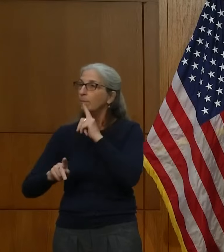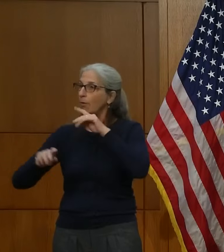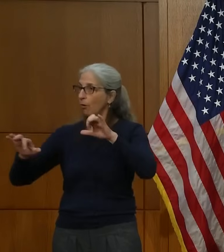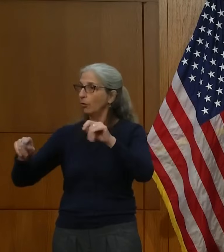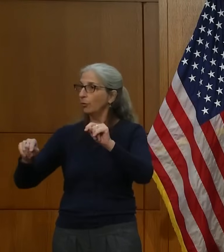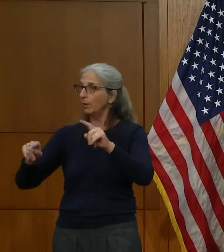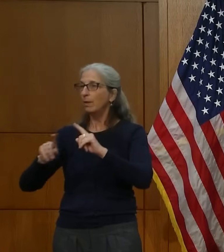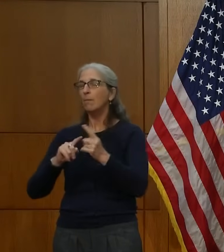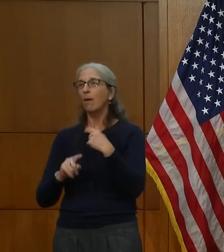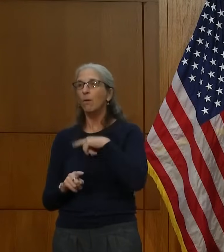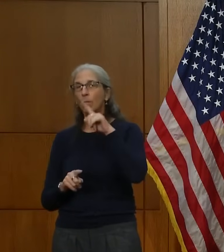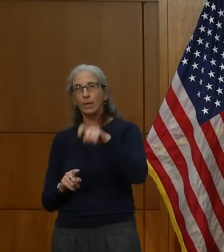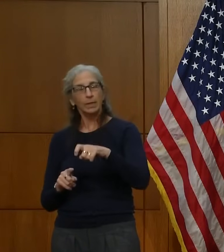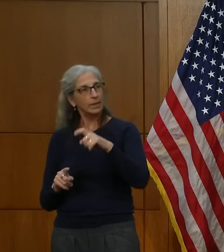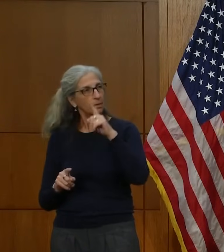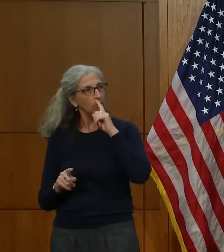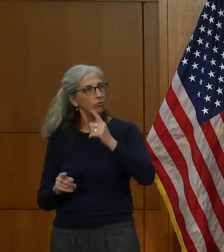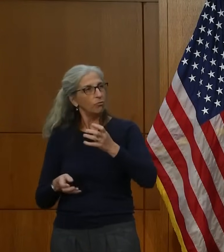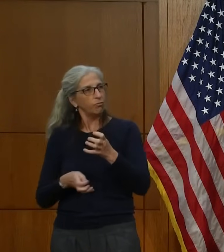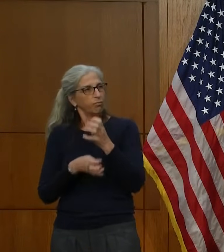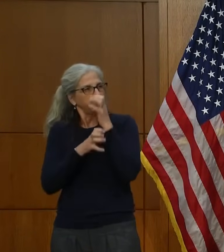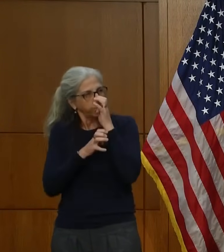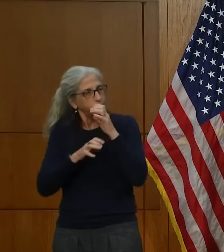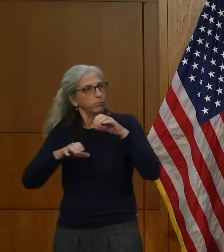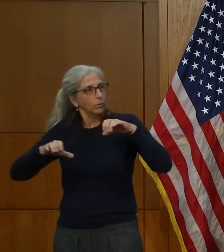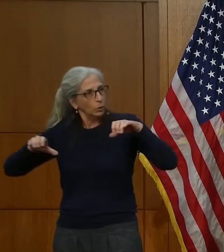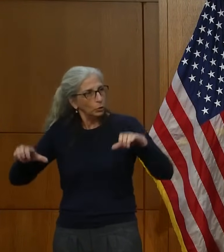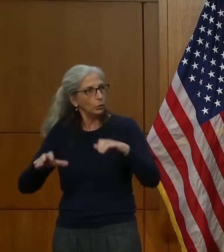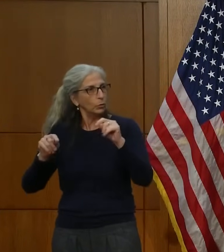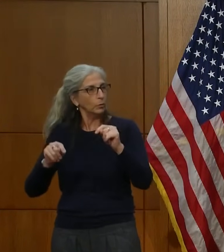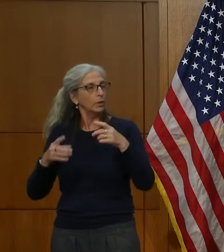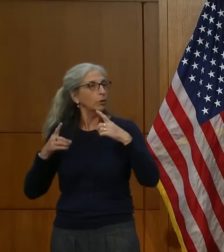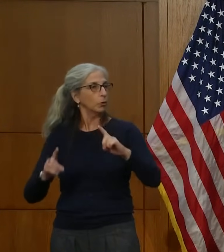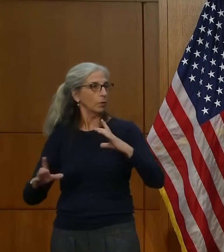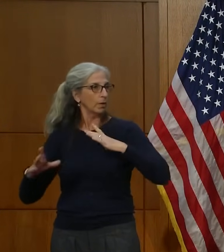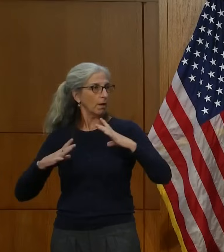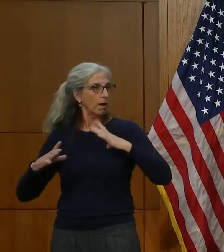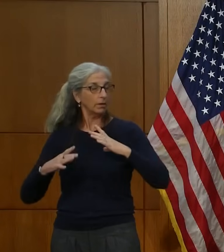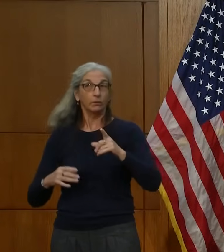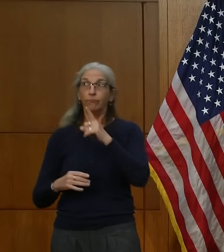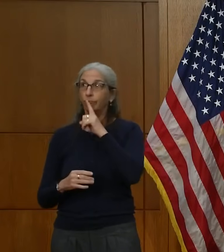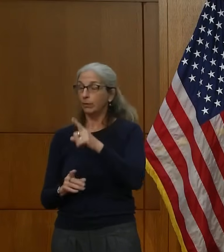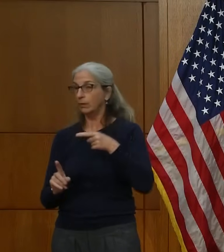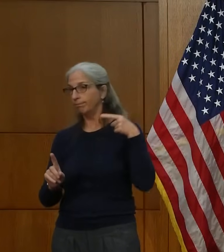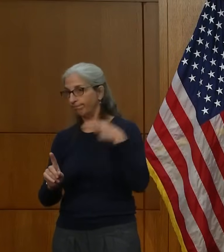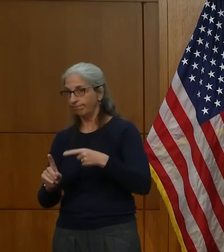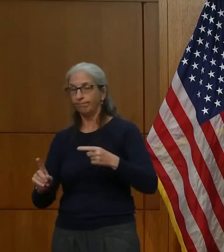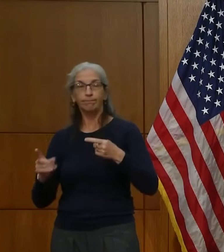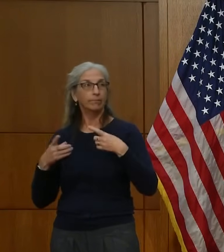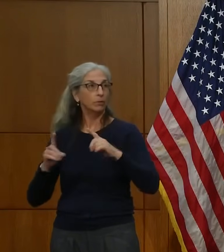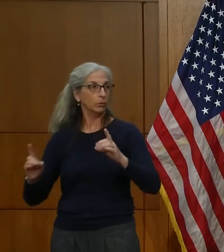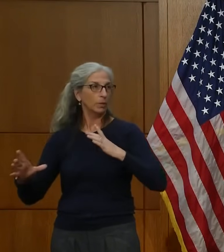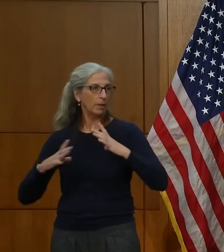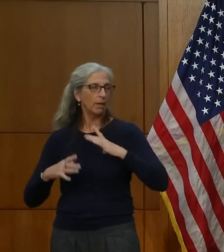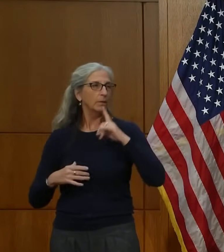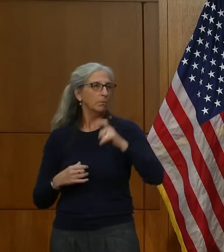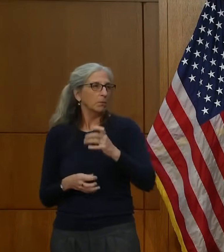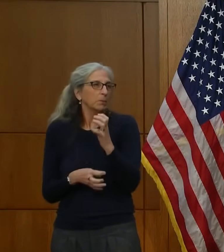THAT WE'RE GOING TO TURN THIS AROUND. WE KNOW THAT WE CAN DO IT IN THE YOU KNOW, THE MAJORITY OF VIRGINIANS ARE BUT O DOUBLE DOWN ON THOSE EFFORTS,